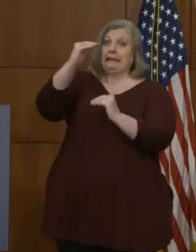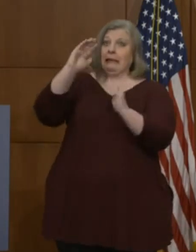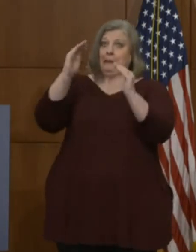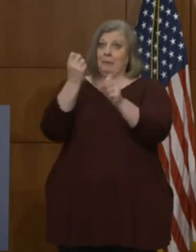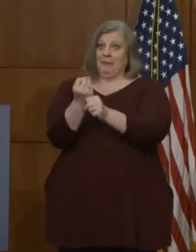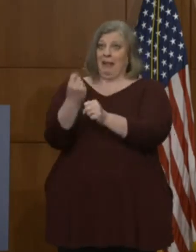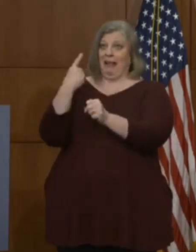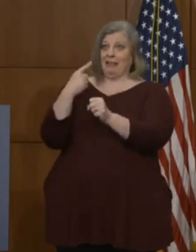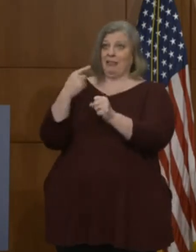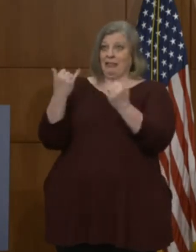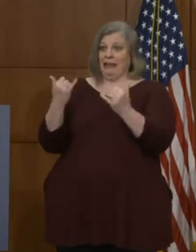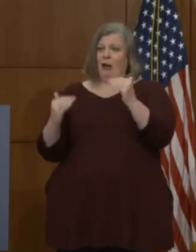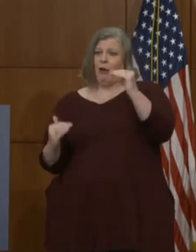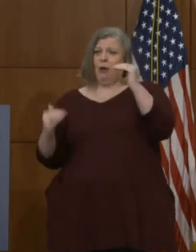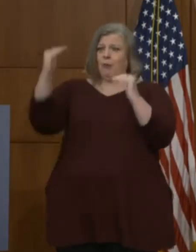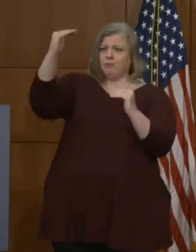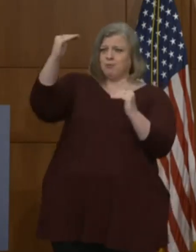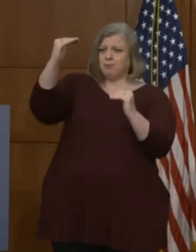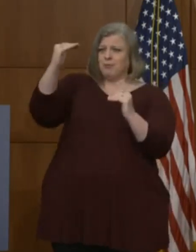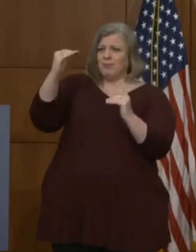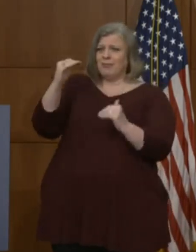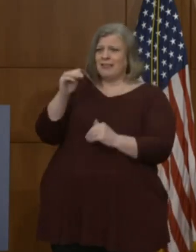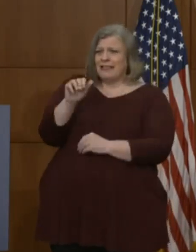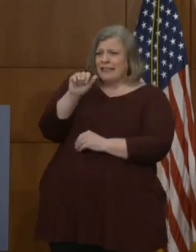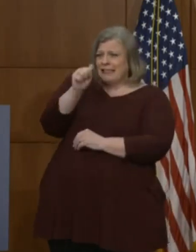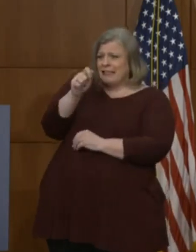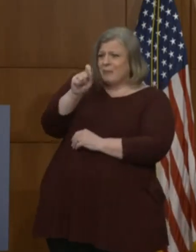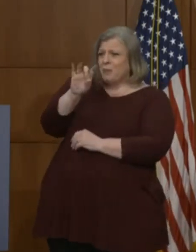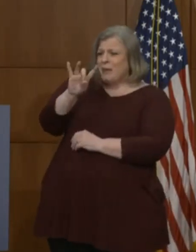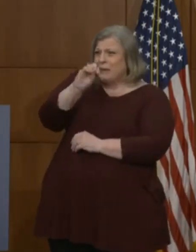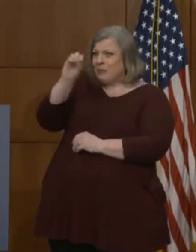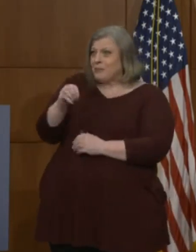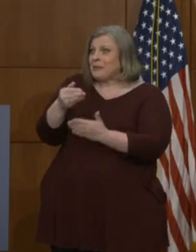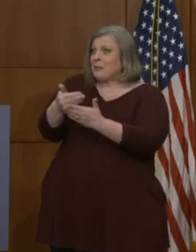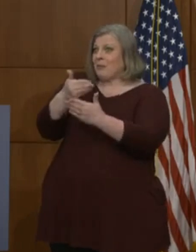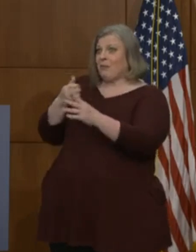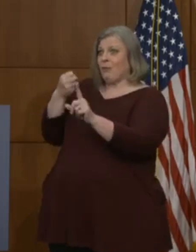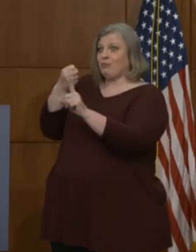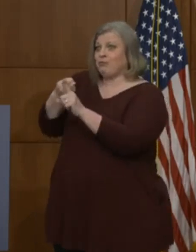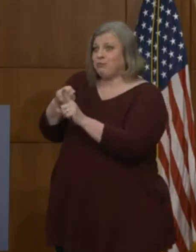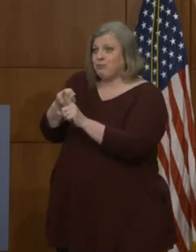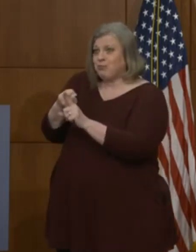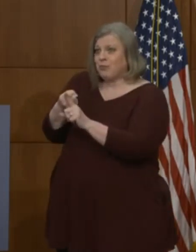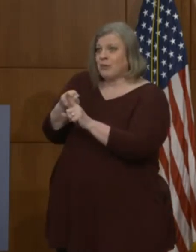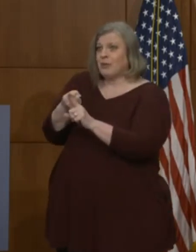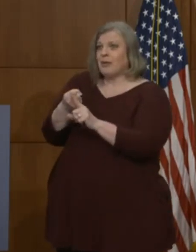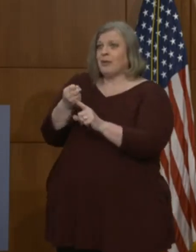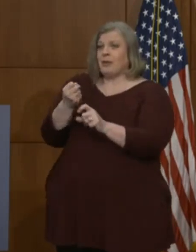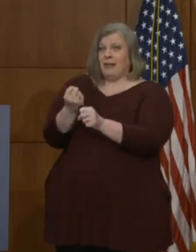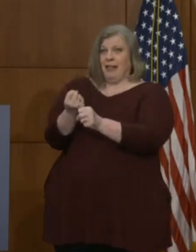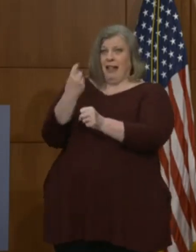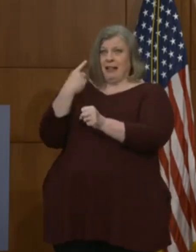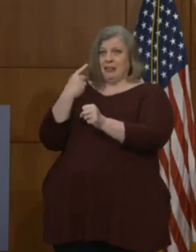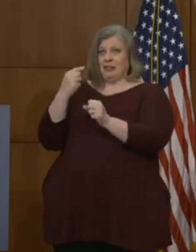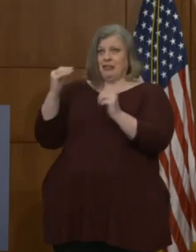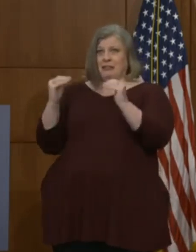WERE TEN POINT 8% HIGHER THAN LAST YEAR. THANK OF THAT. TEN LAST YEAR. THANK OF THAT. TEN POINT 8% HIGHER THIS MARCH THEN